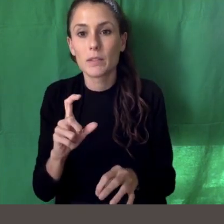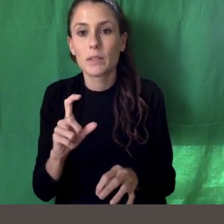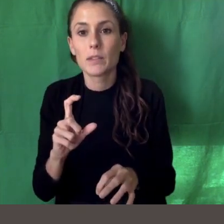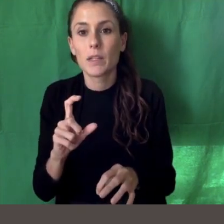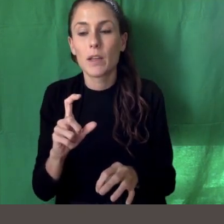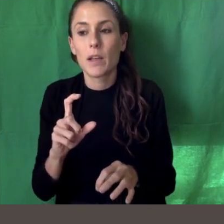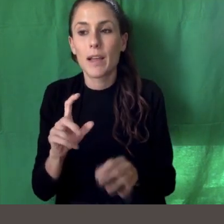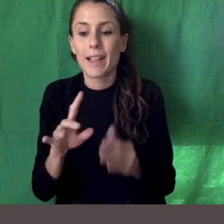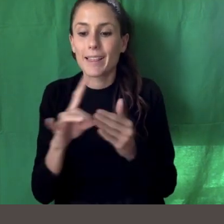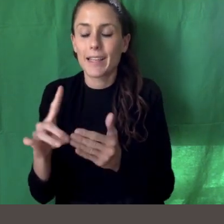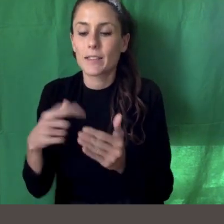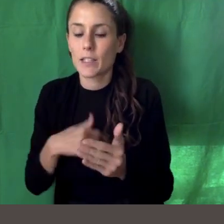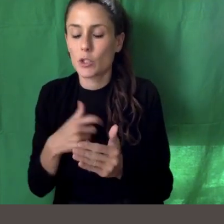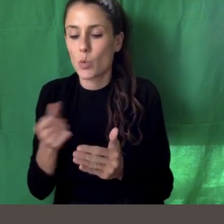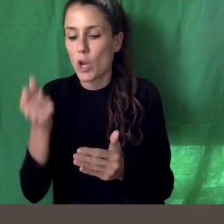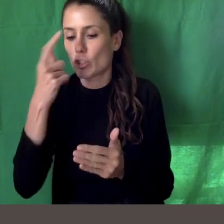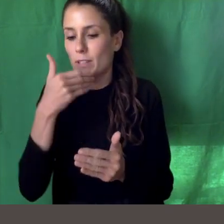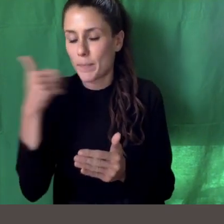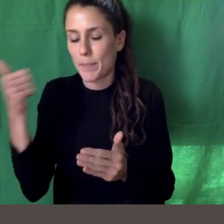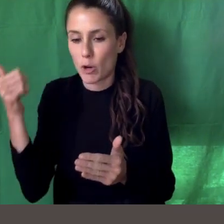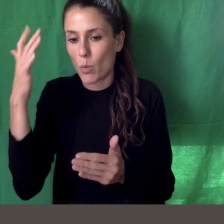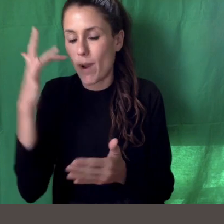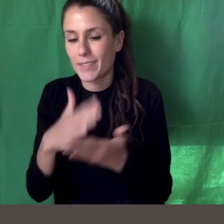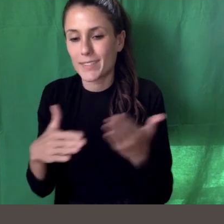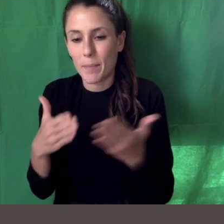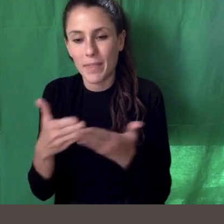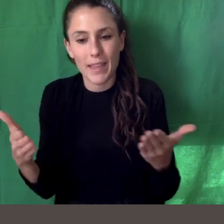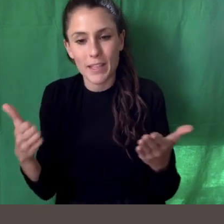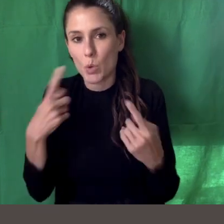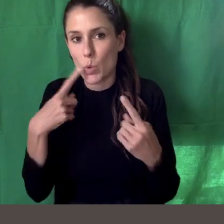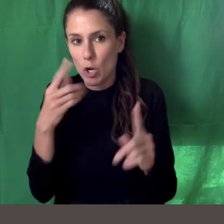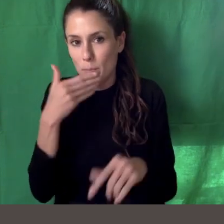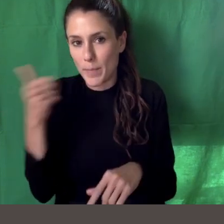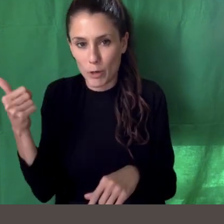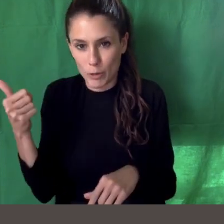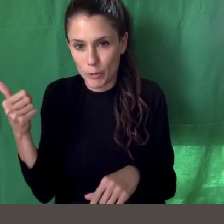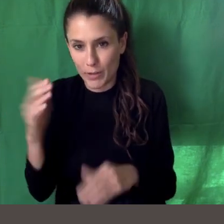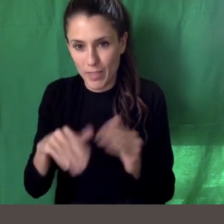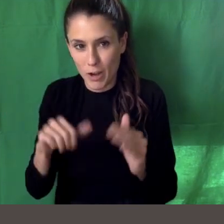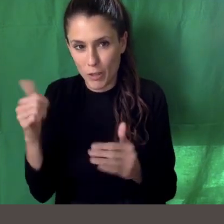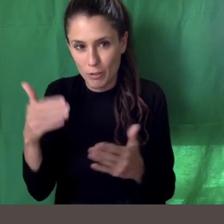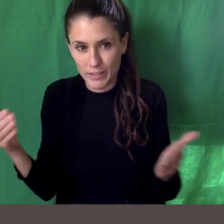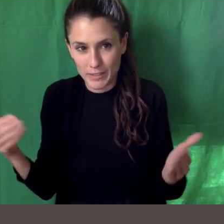it does lead us to understanding better why certain things work better than others.